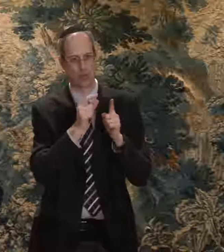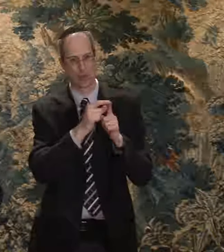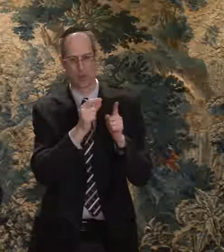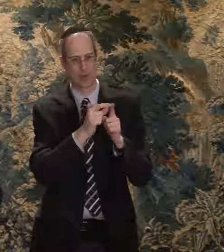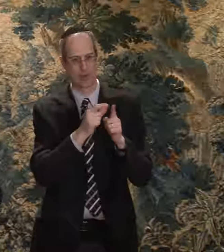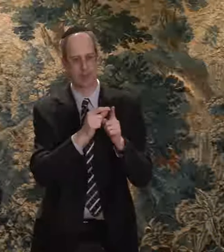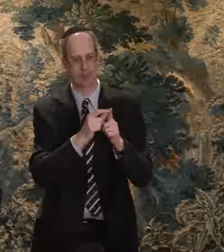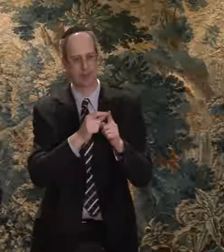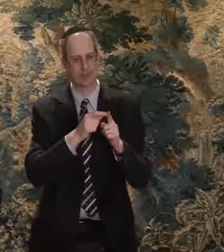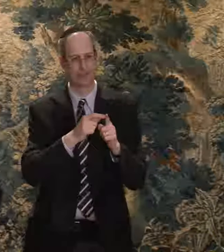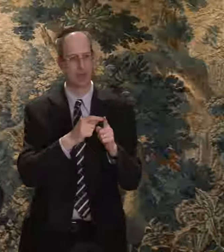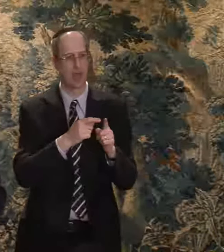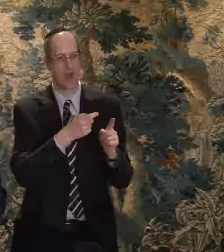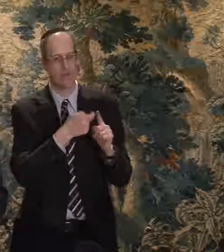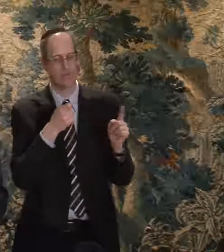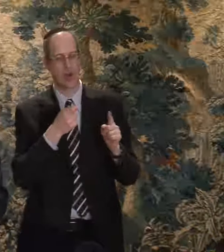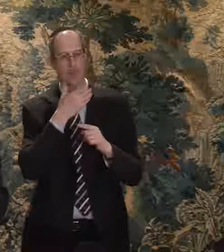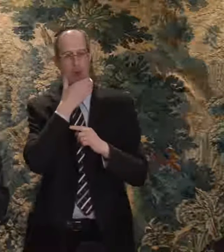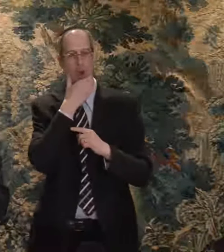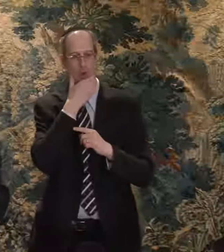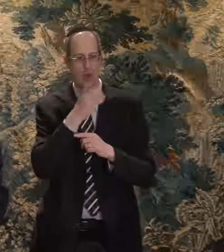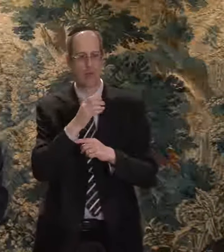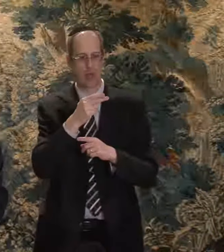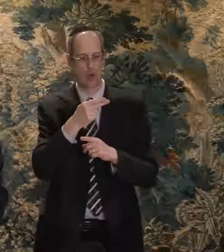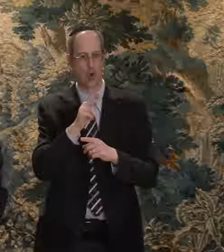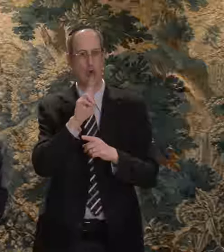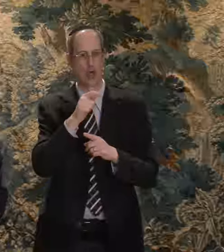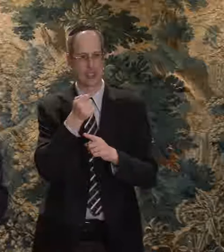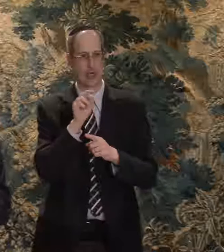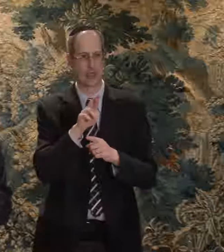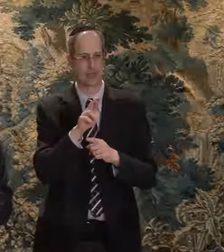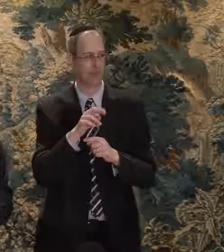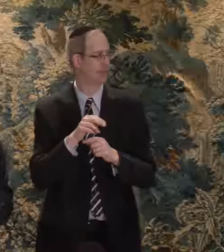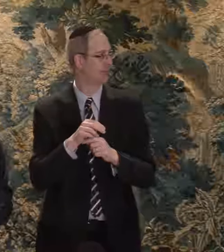something from rob hood nur and only Ratner could come up with this the